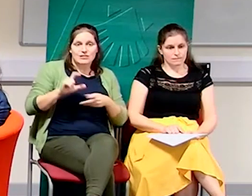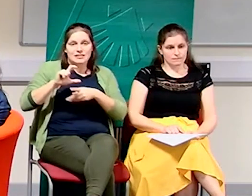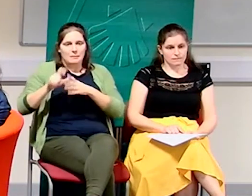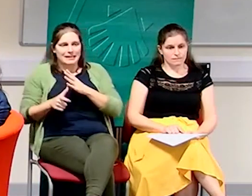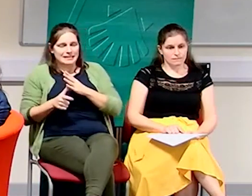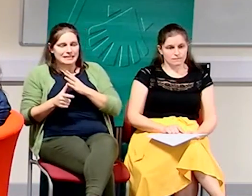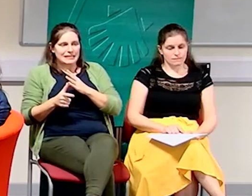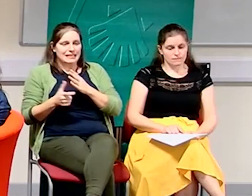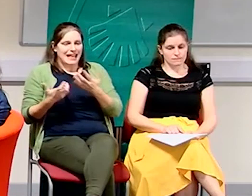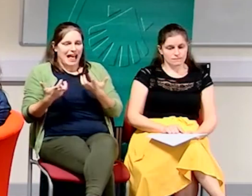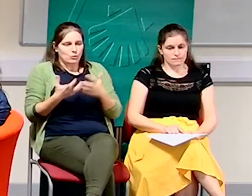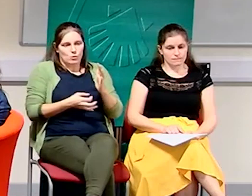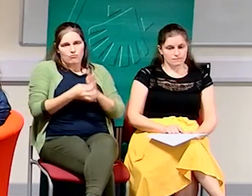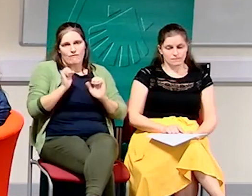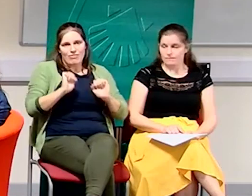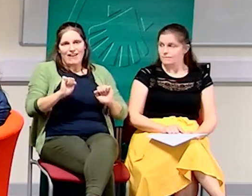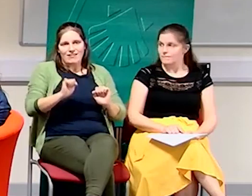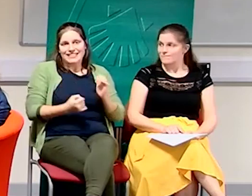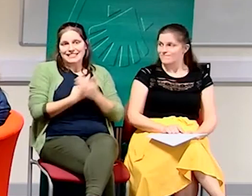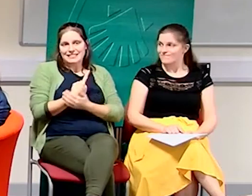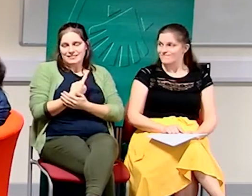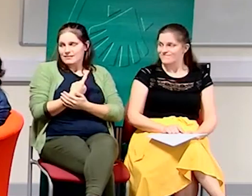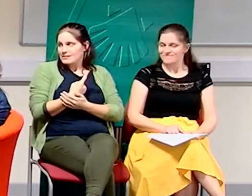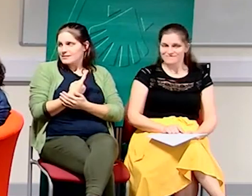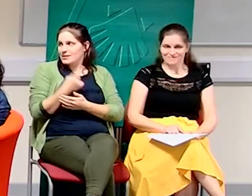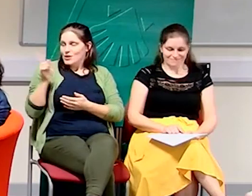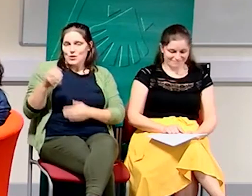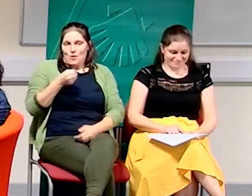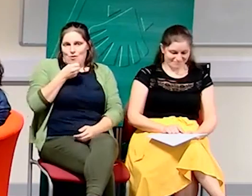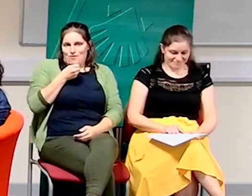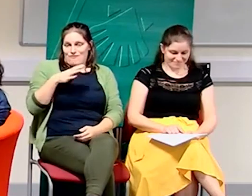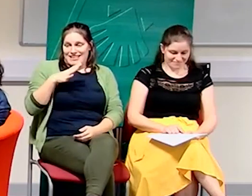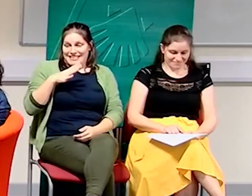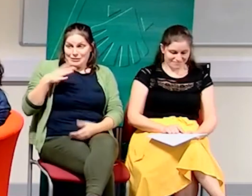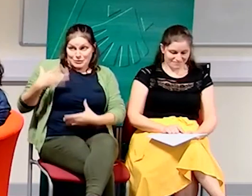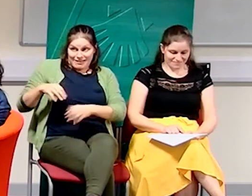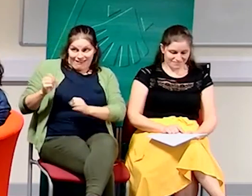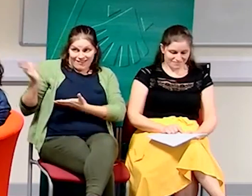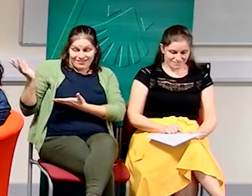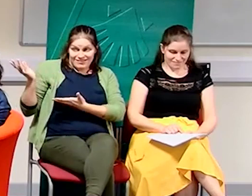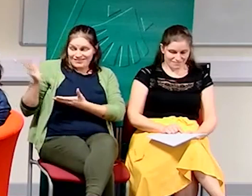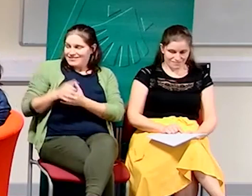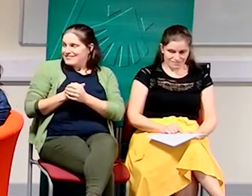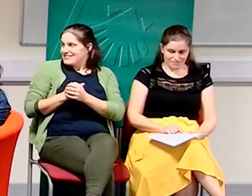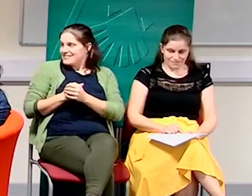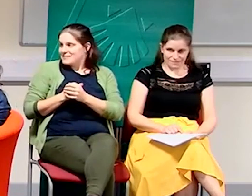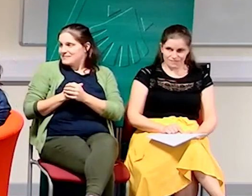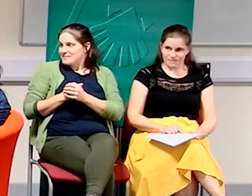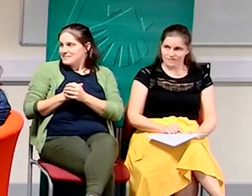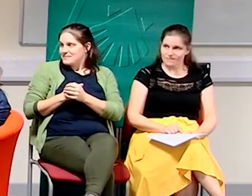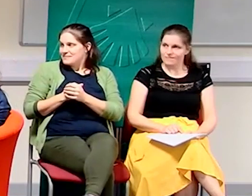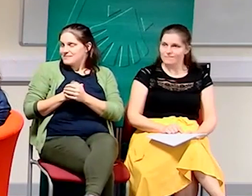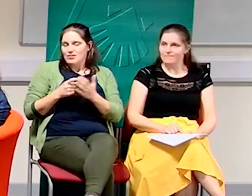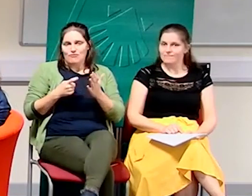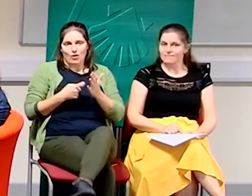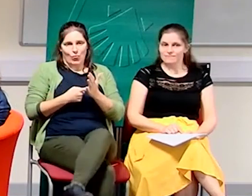um as you're holding the microphone then might seem like a good place to start please okay so